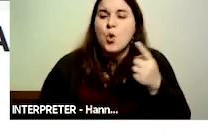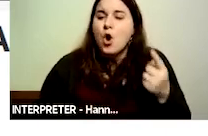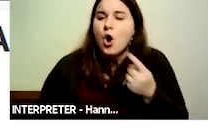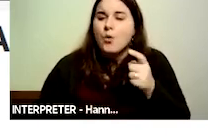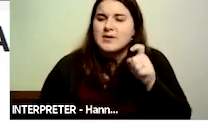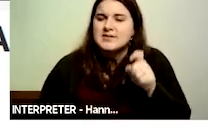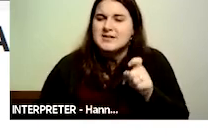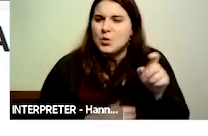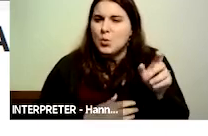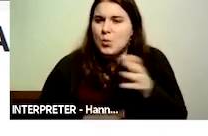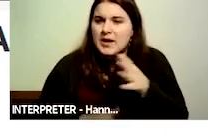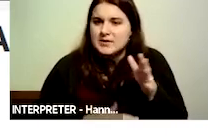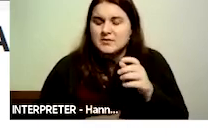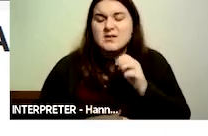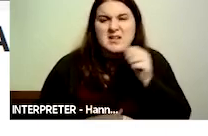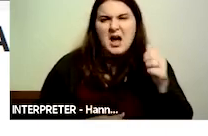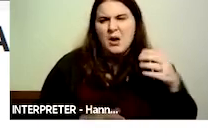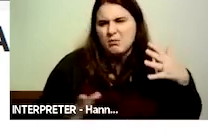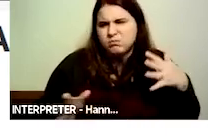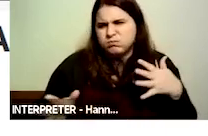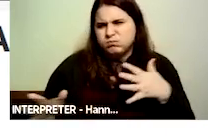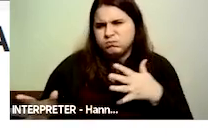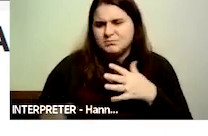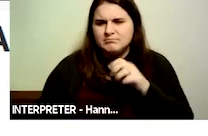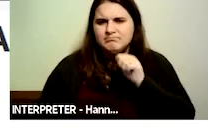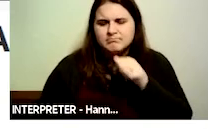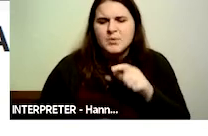a strong when buffets. The trees were you always need at least that steady breeze of